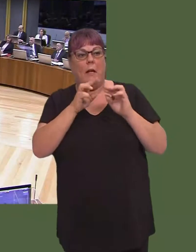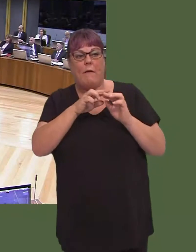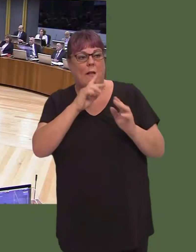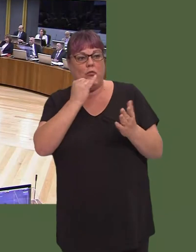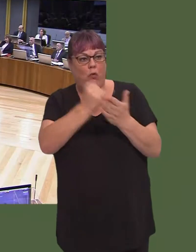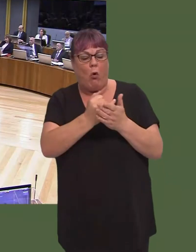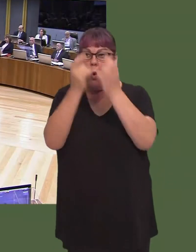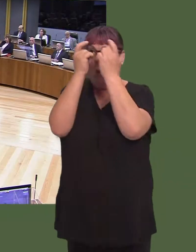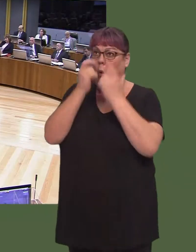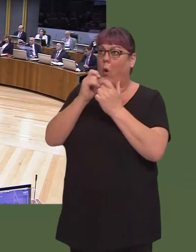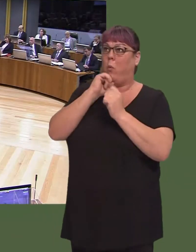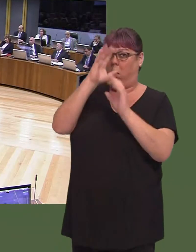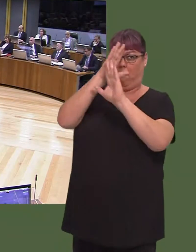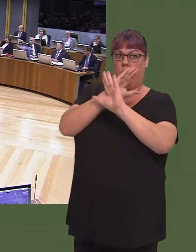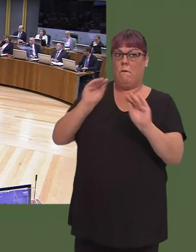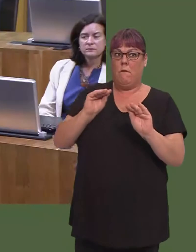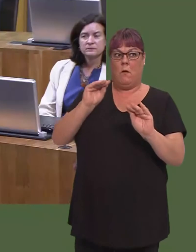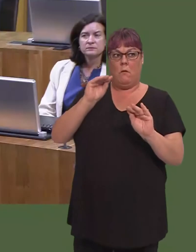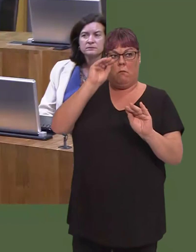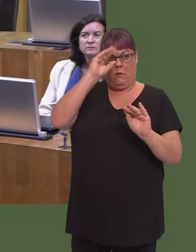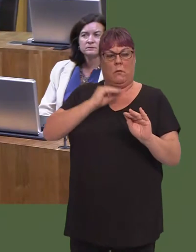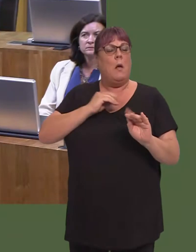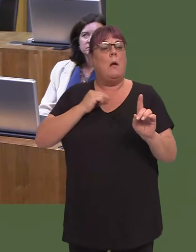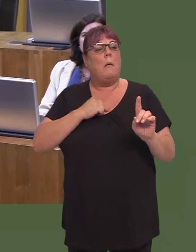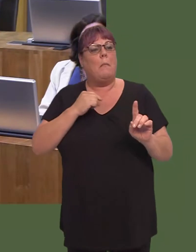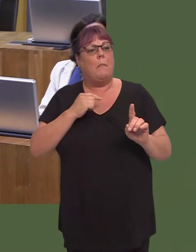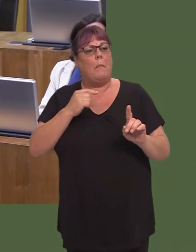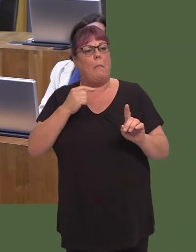this summer, more than 5,000 hours were lost because ambulances were delayed handing over